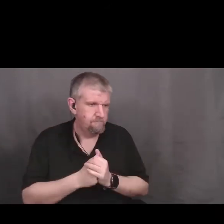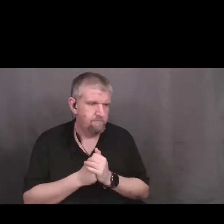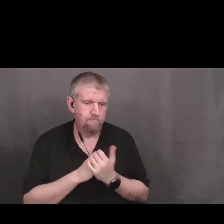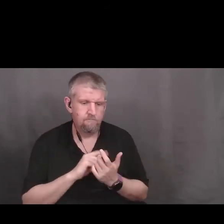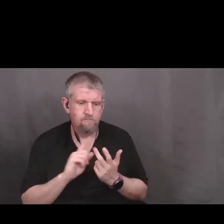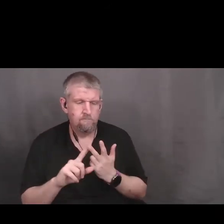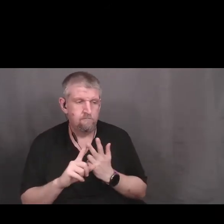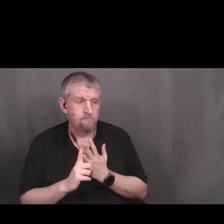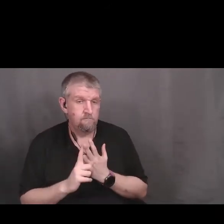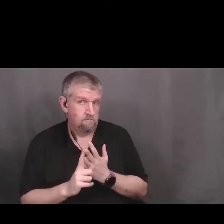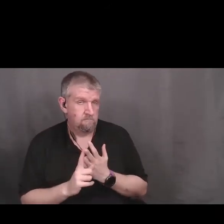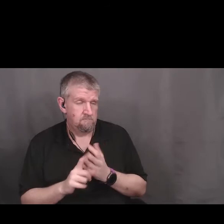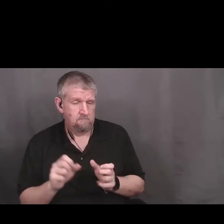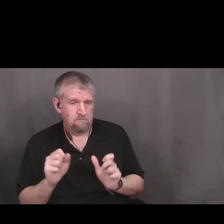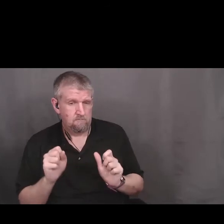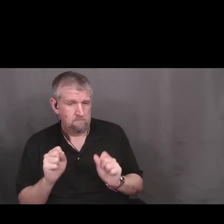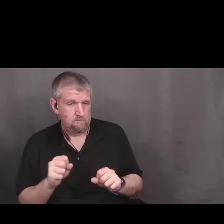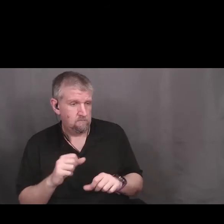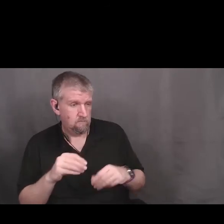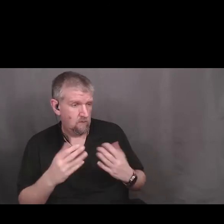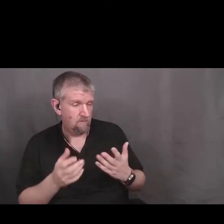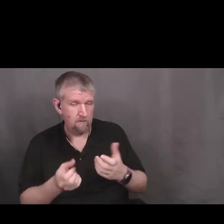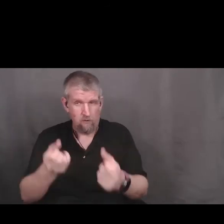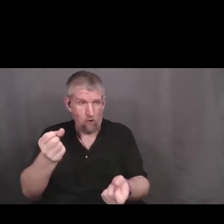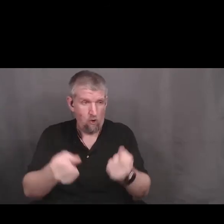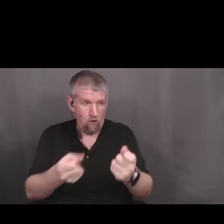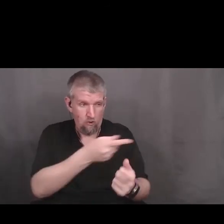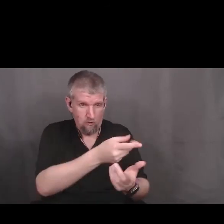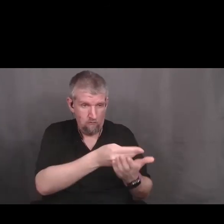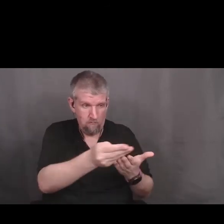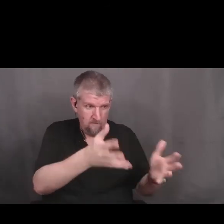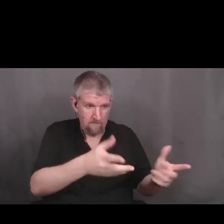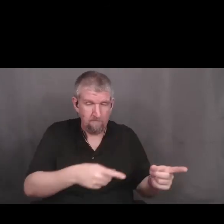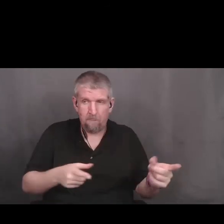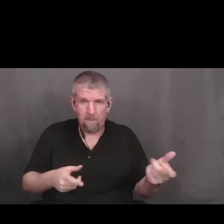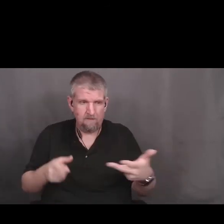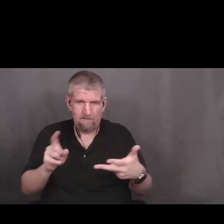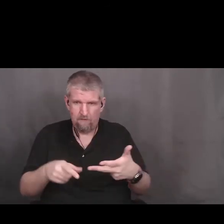They even have the ability to provide vehicle modifications for a client that may require that